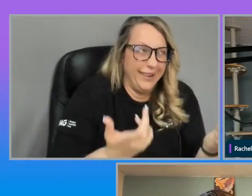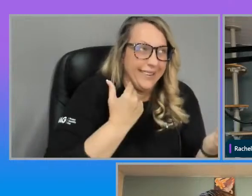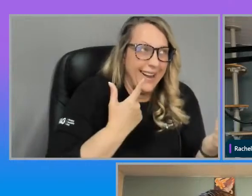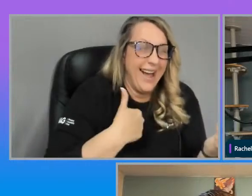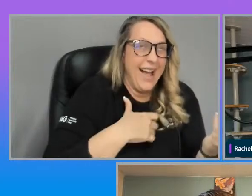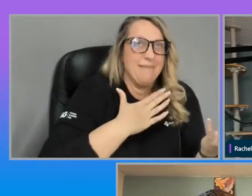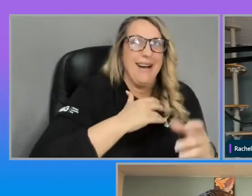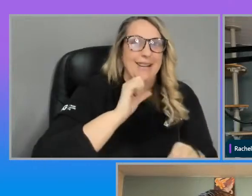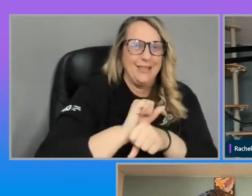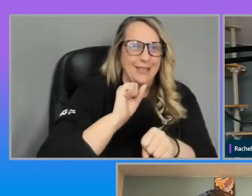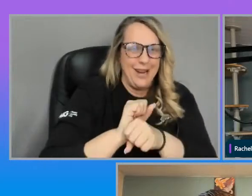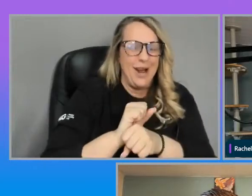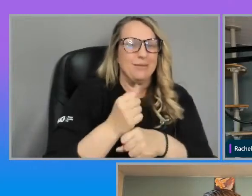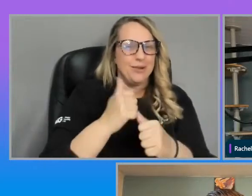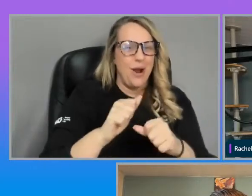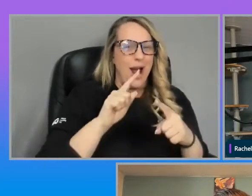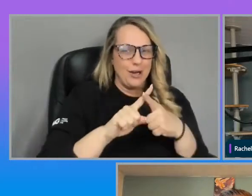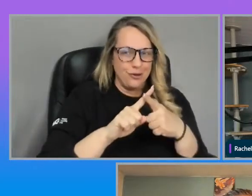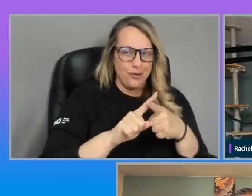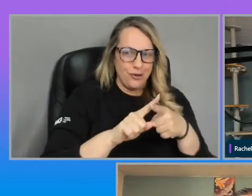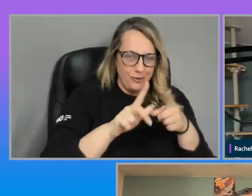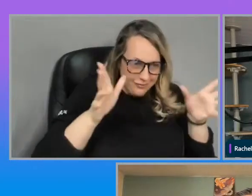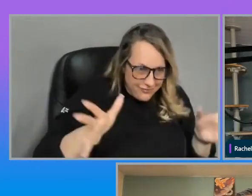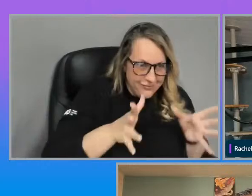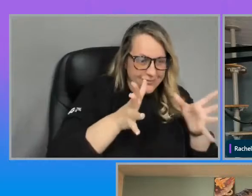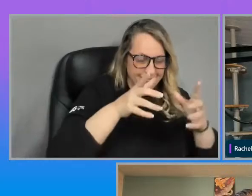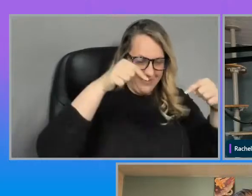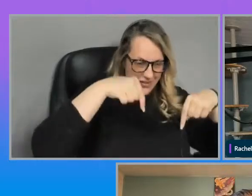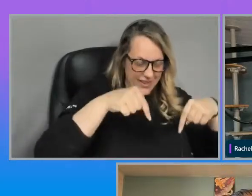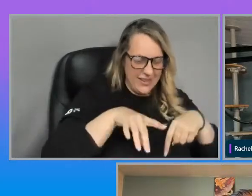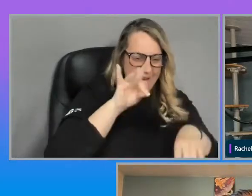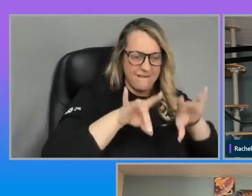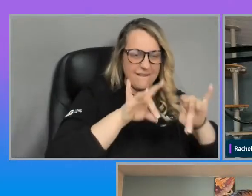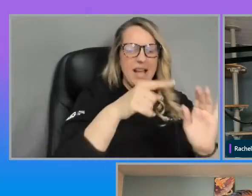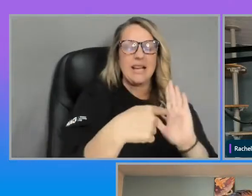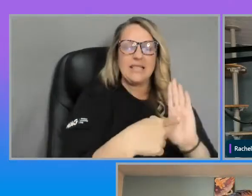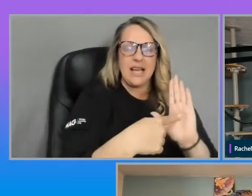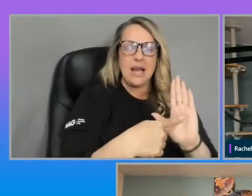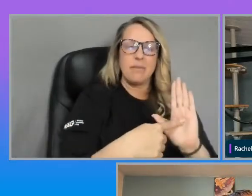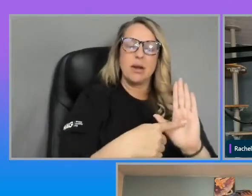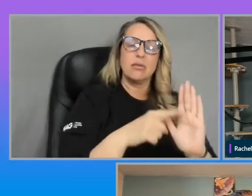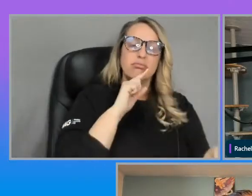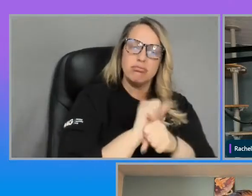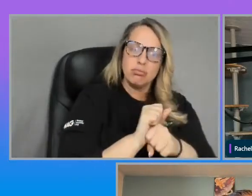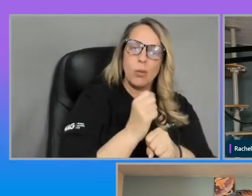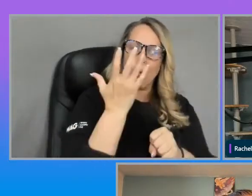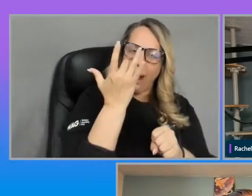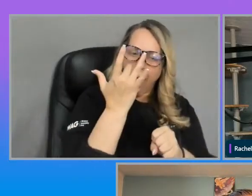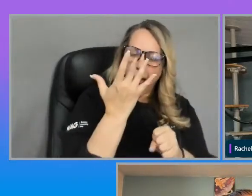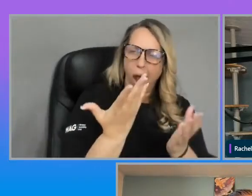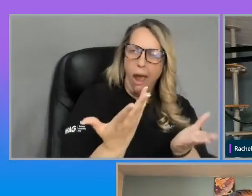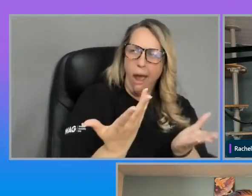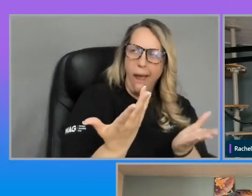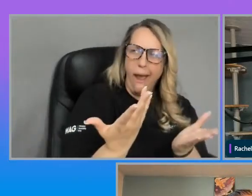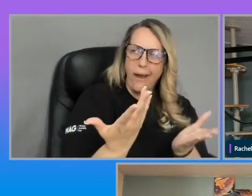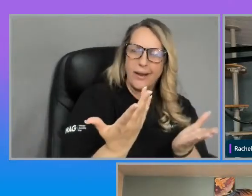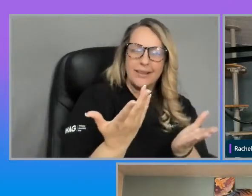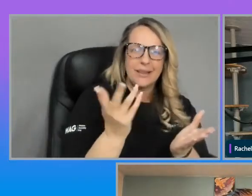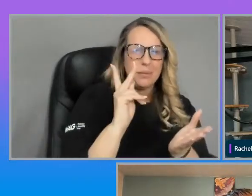my job is trying to push this through was finding the examples that were legitimate, that